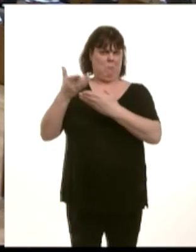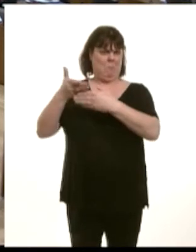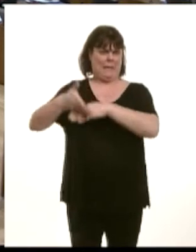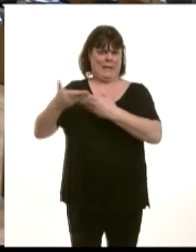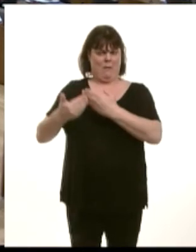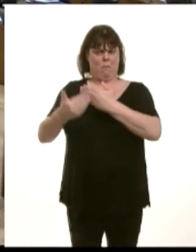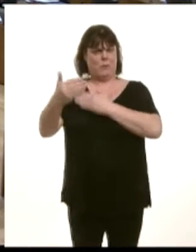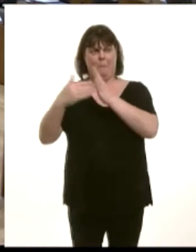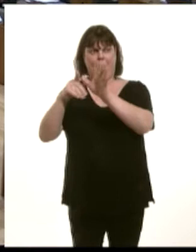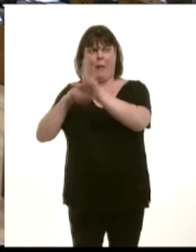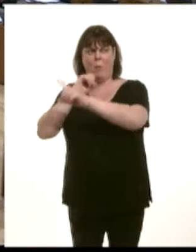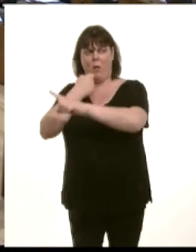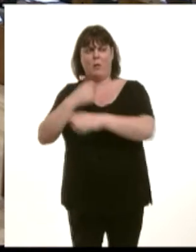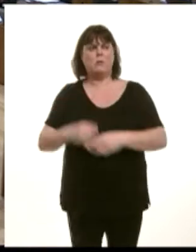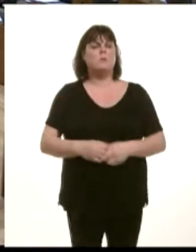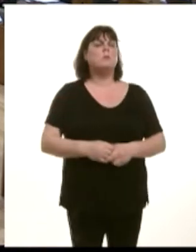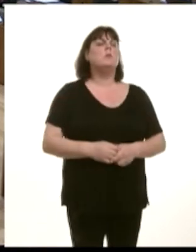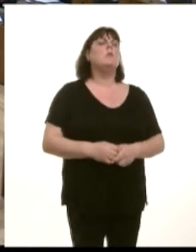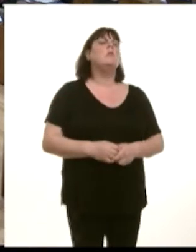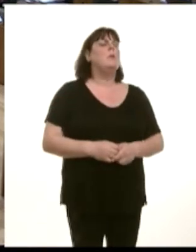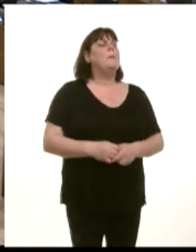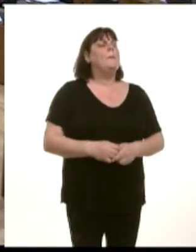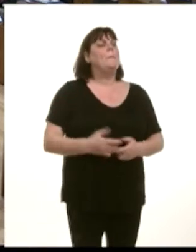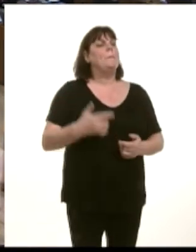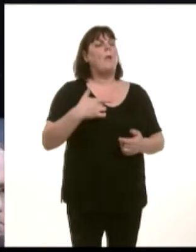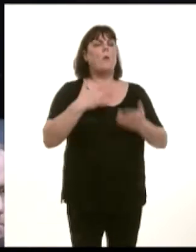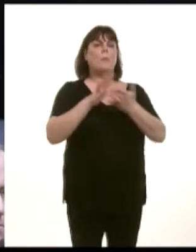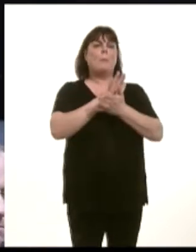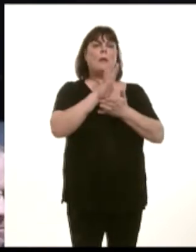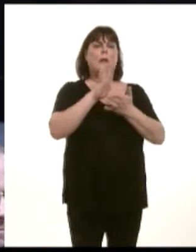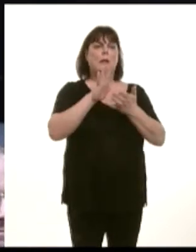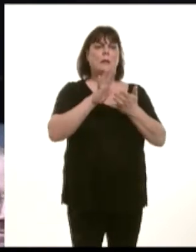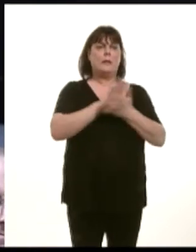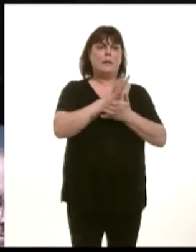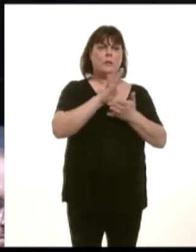Yr Arglwydd / Lord Elis-Thomas: I was very pleased to welcome the First Minister on his